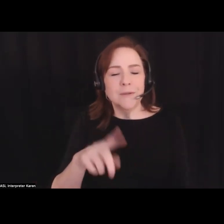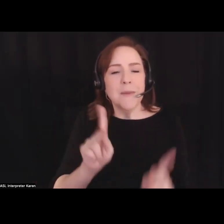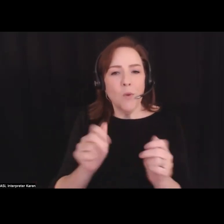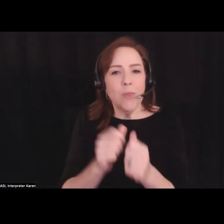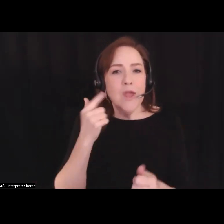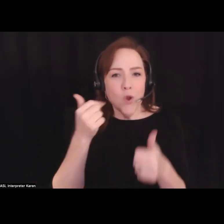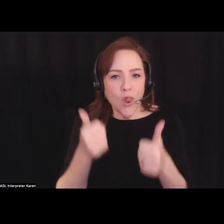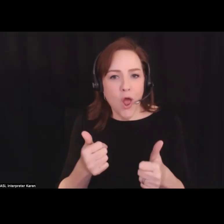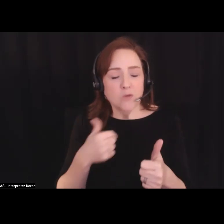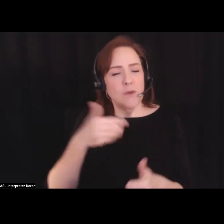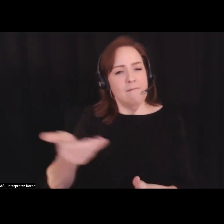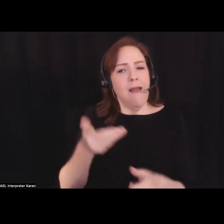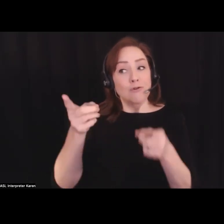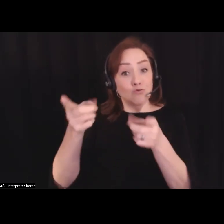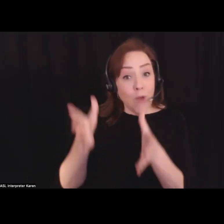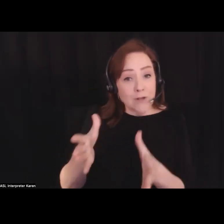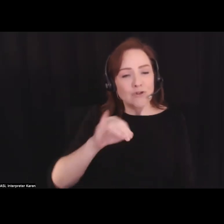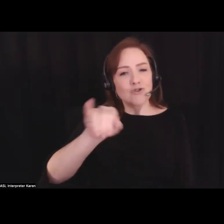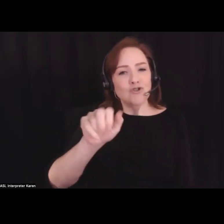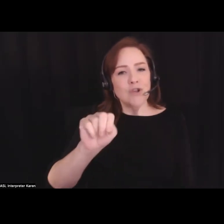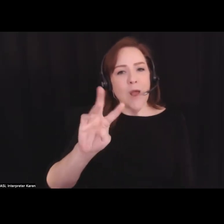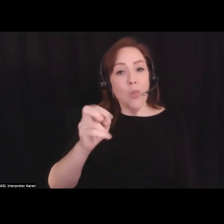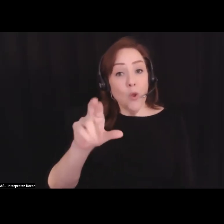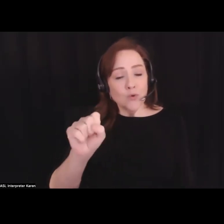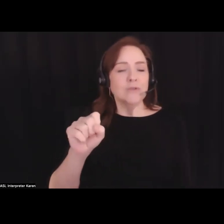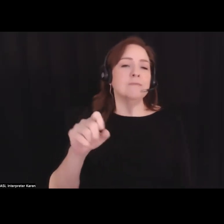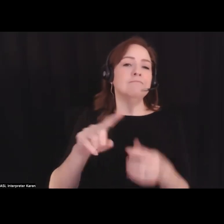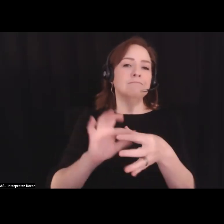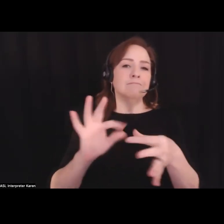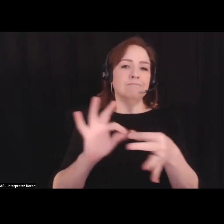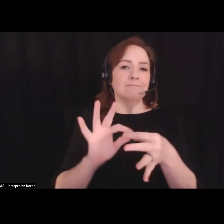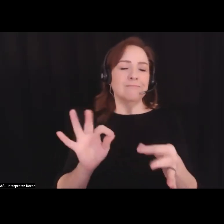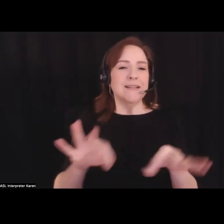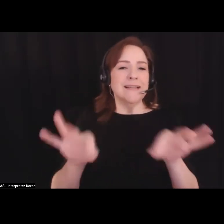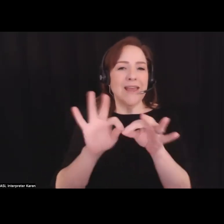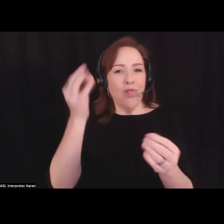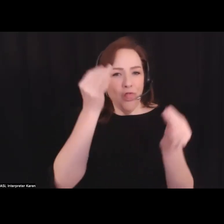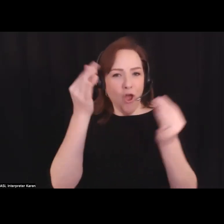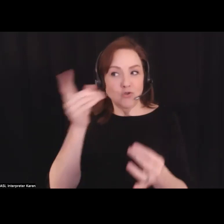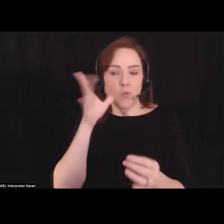a few key thoughts in this regard. and she is going to be coming on by